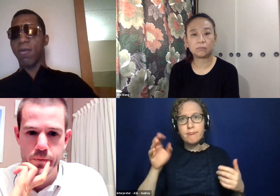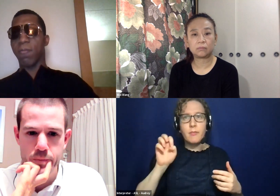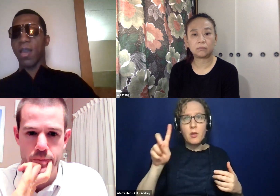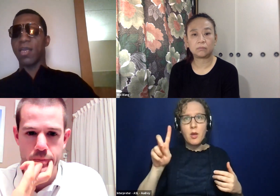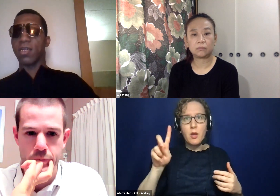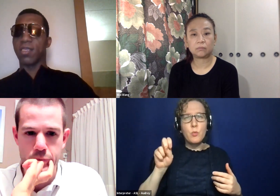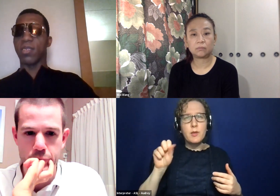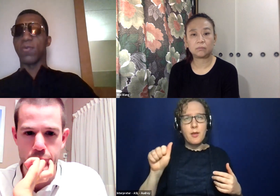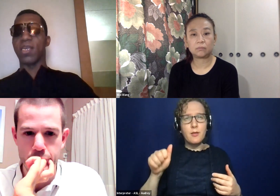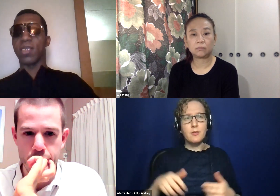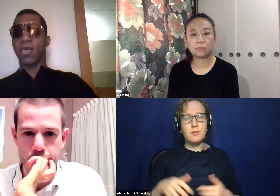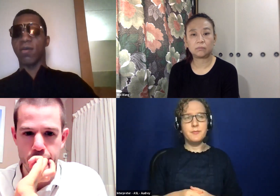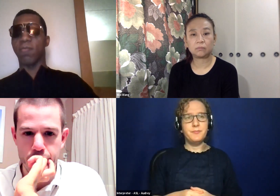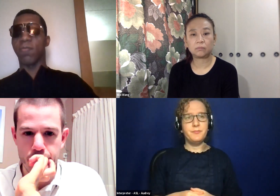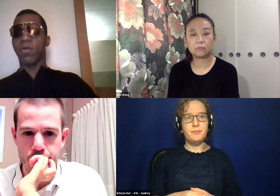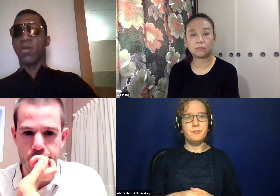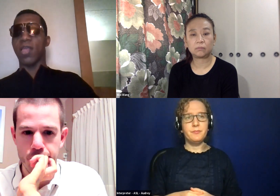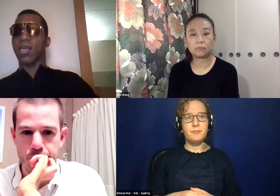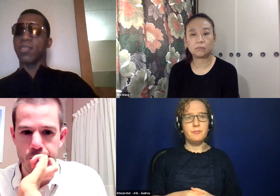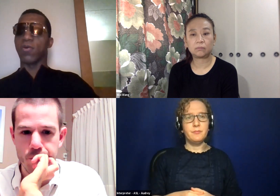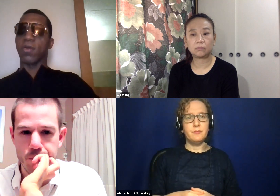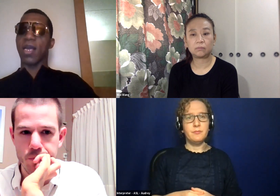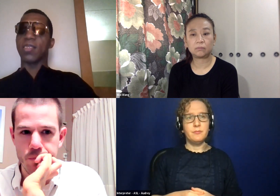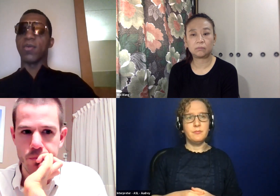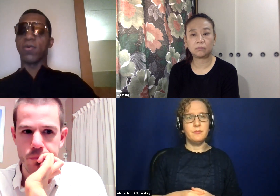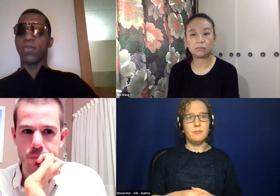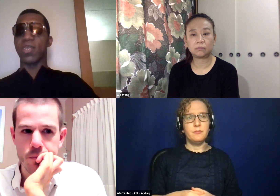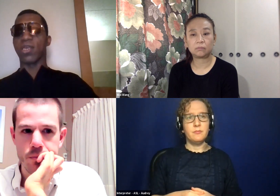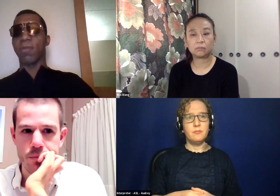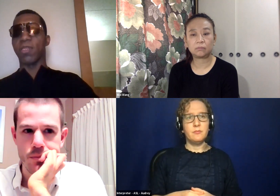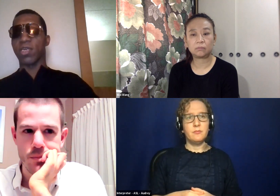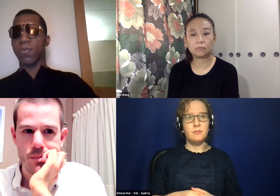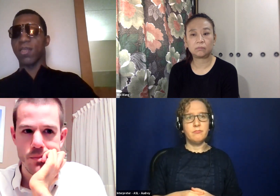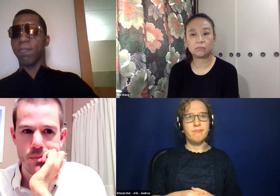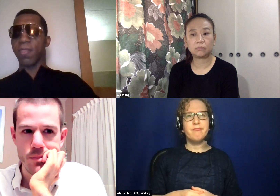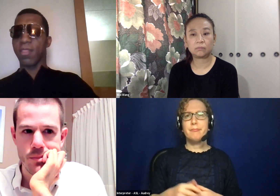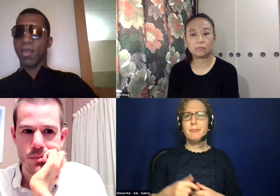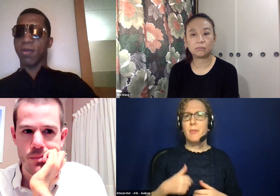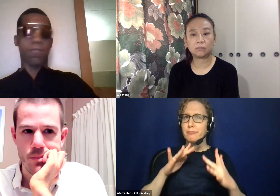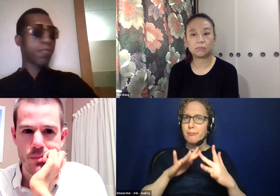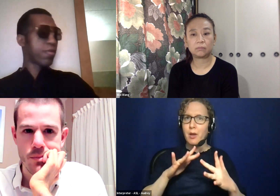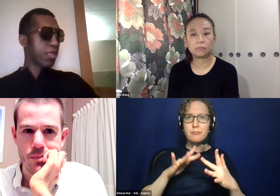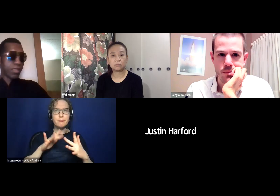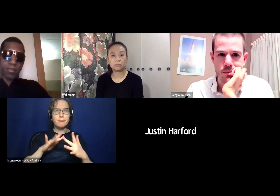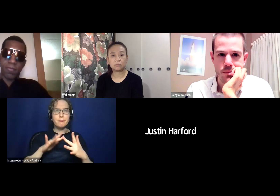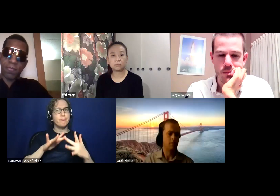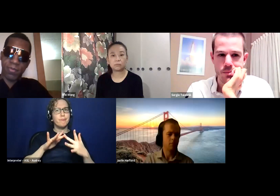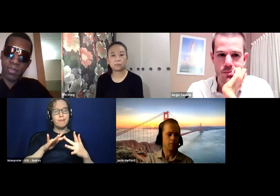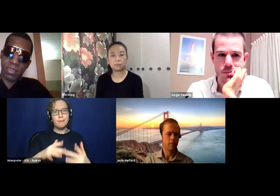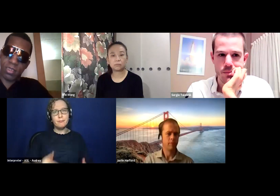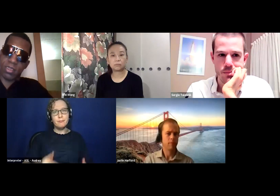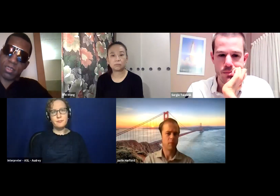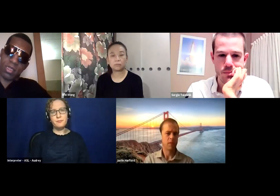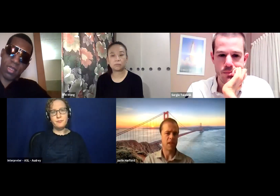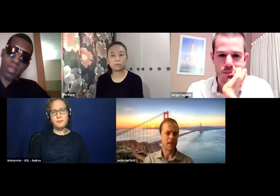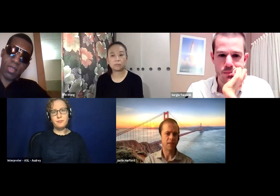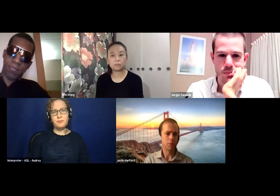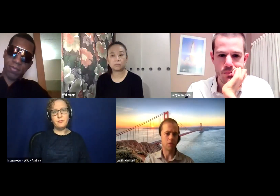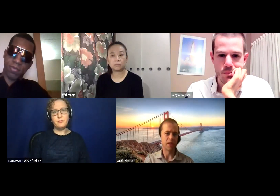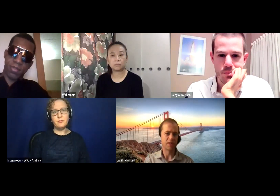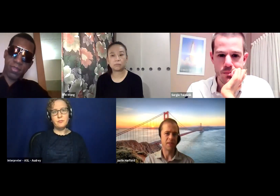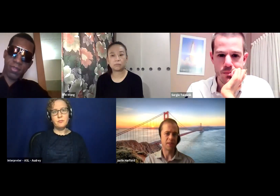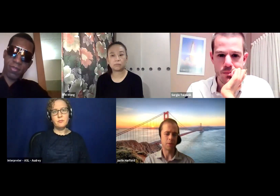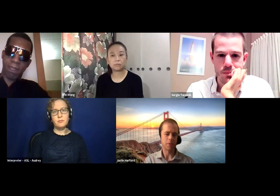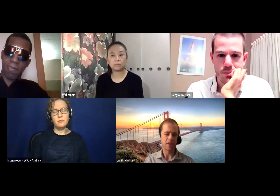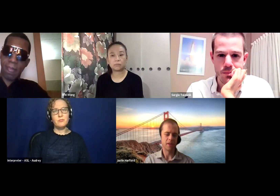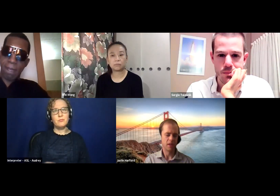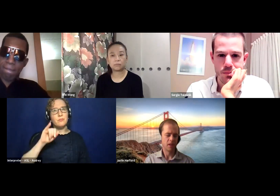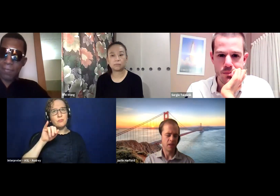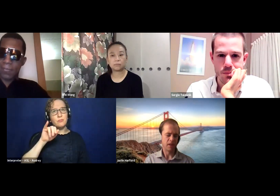And so I still try to keep in touch with them. >> JUSTIN HARFORD: Thanks, perfect. That's great.